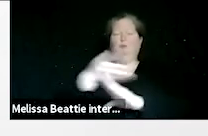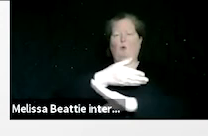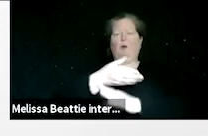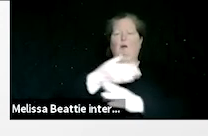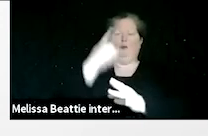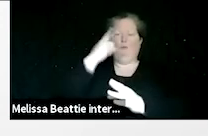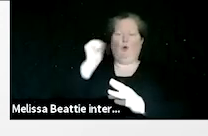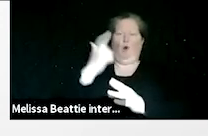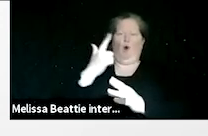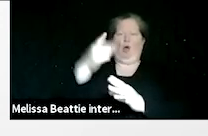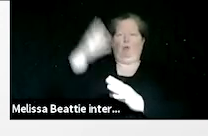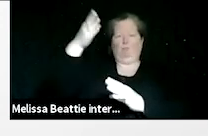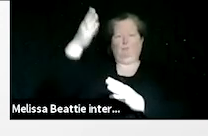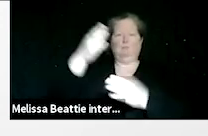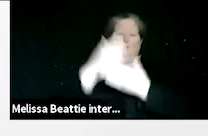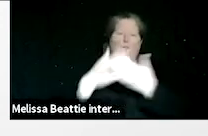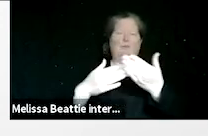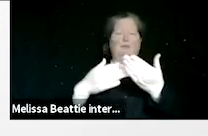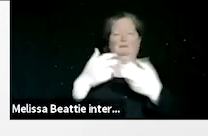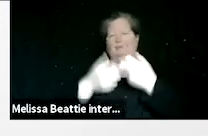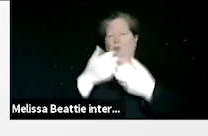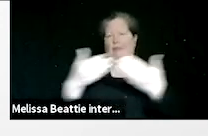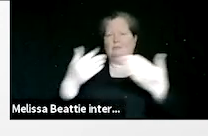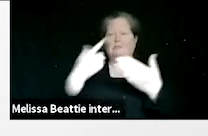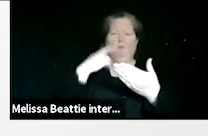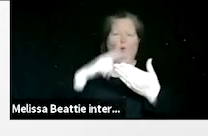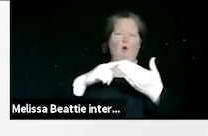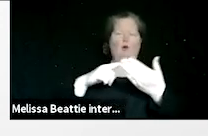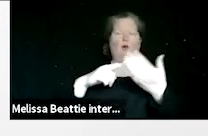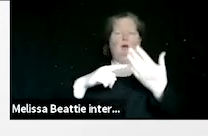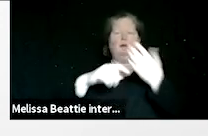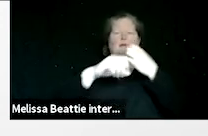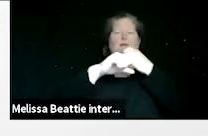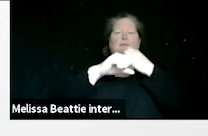you know, cyber security training on what's the easiest what's hardest for creating the training.